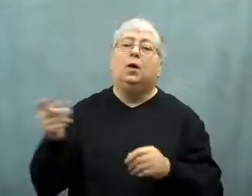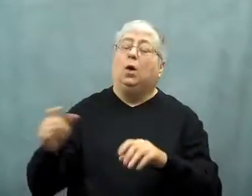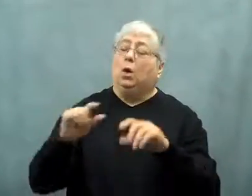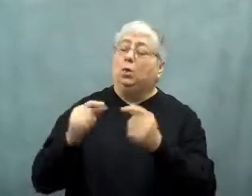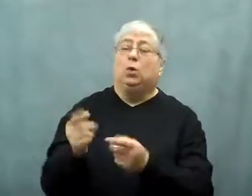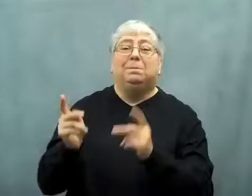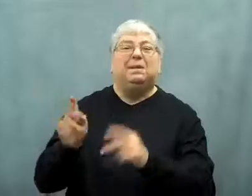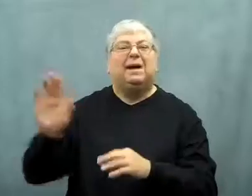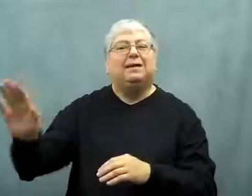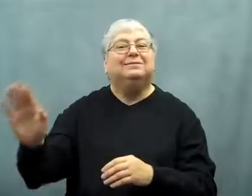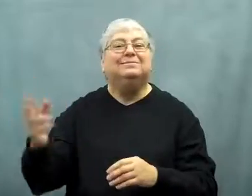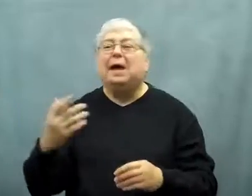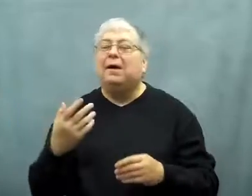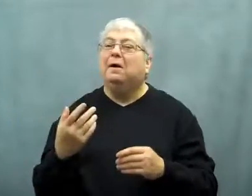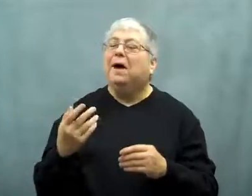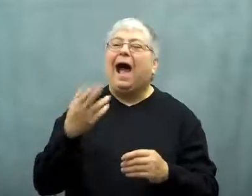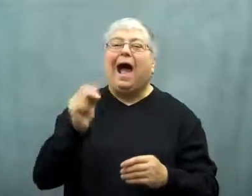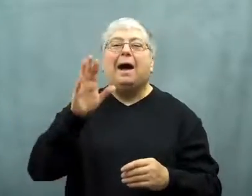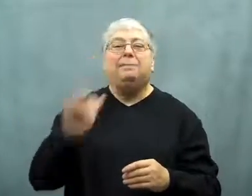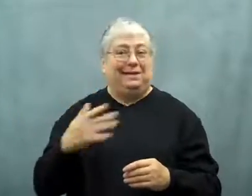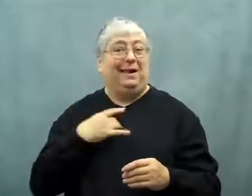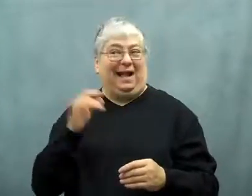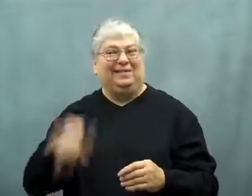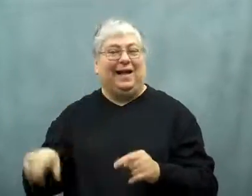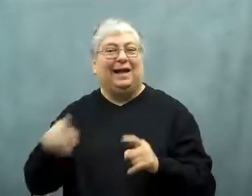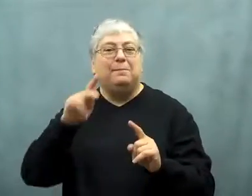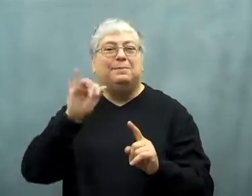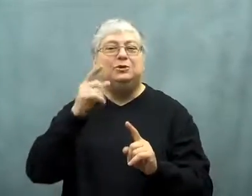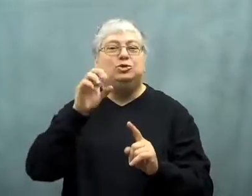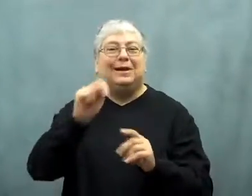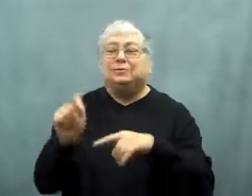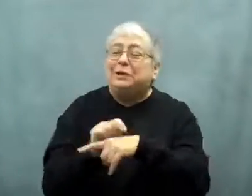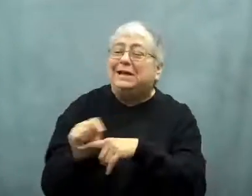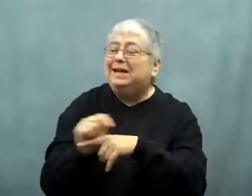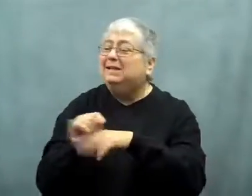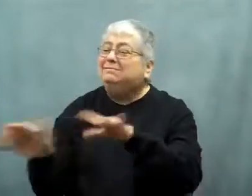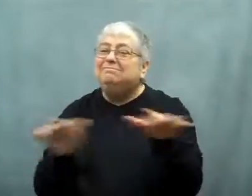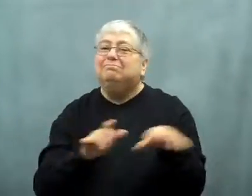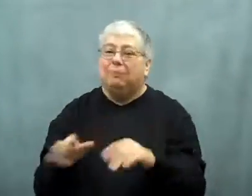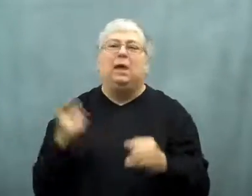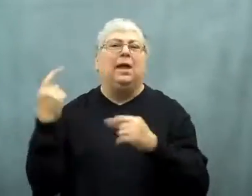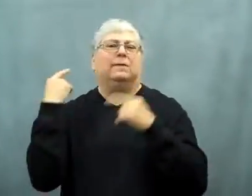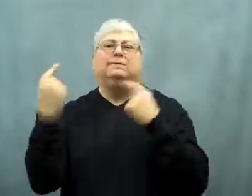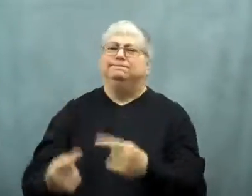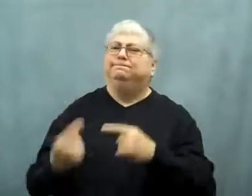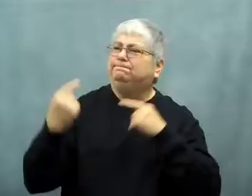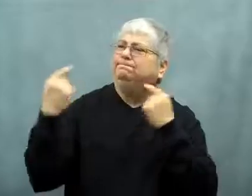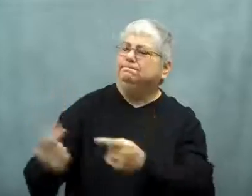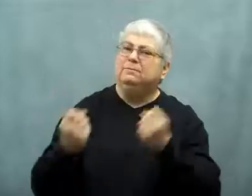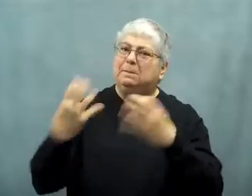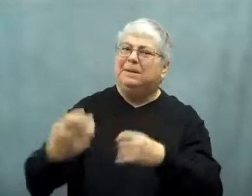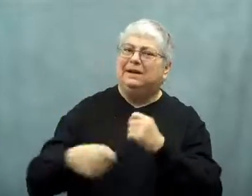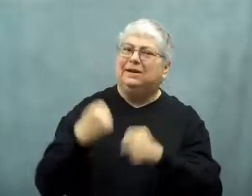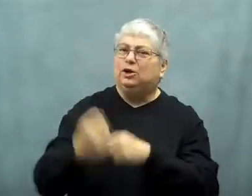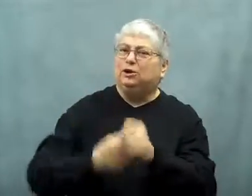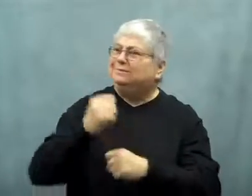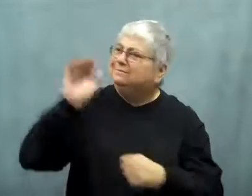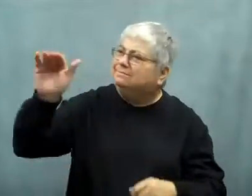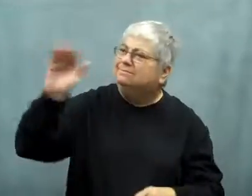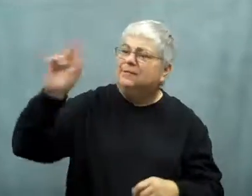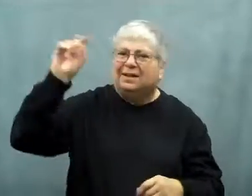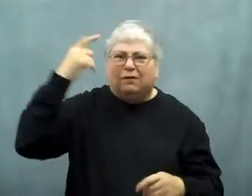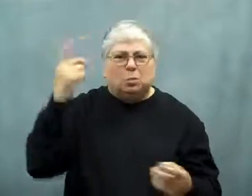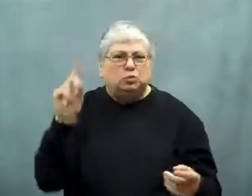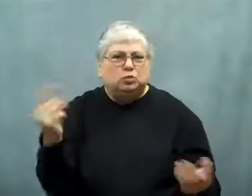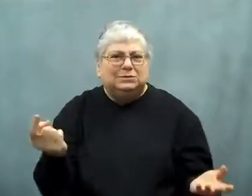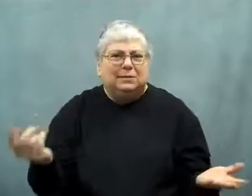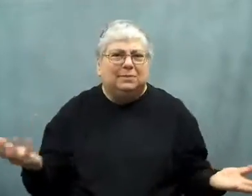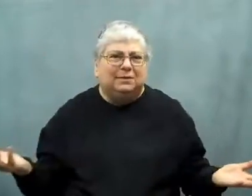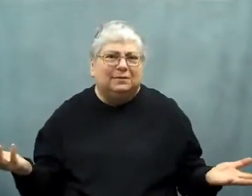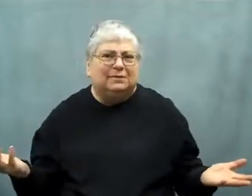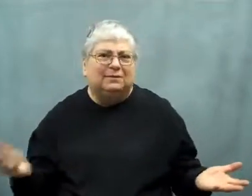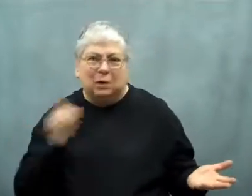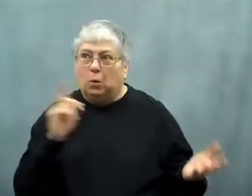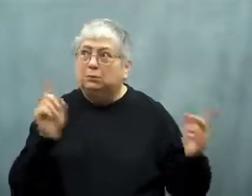A group of pigeon hobbyists lobbied over the years